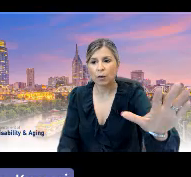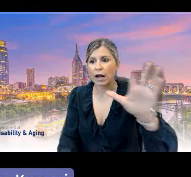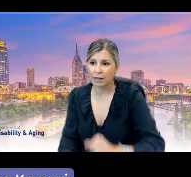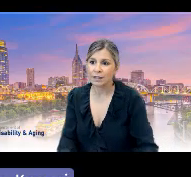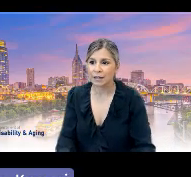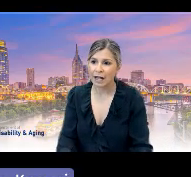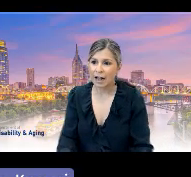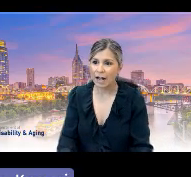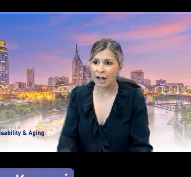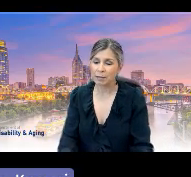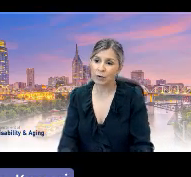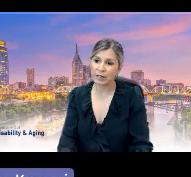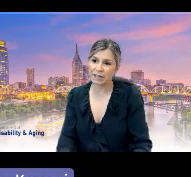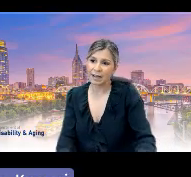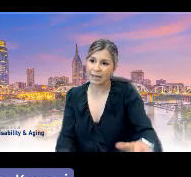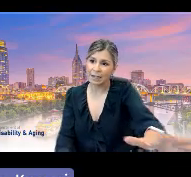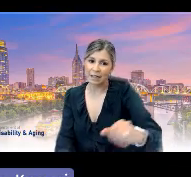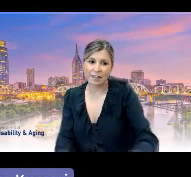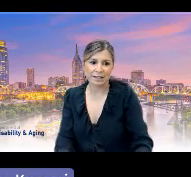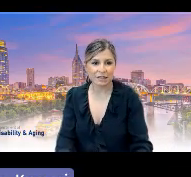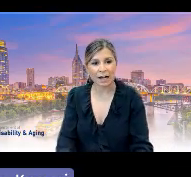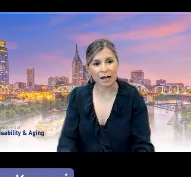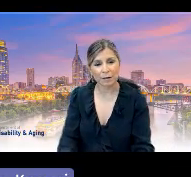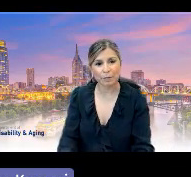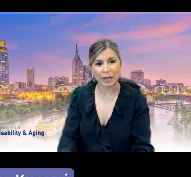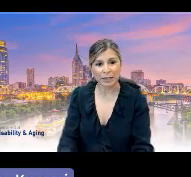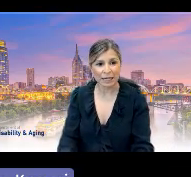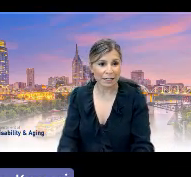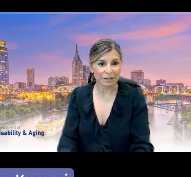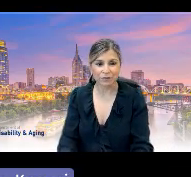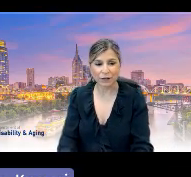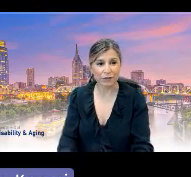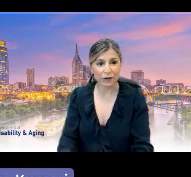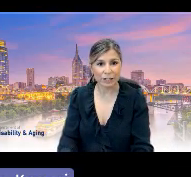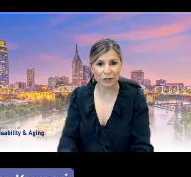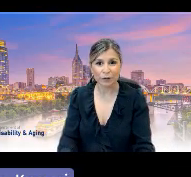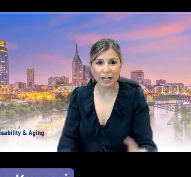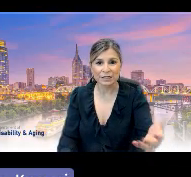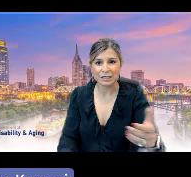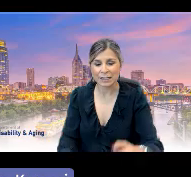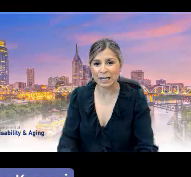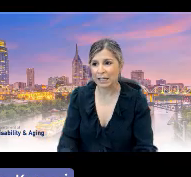So I'm going to say this baby is very, very cute and TEIS you all know about,